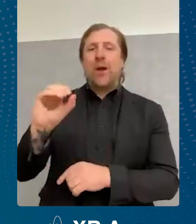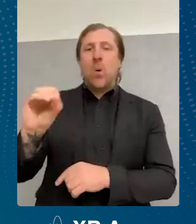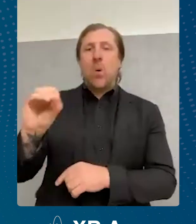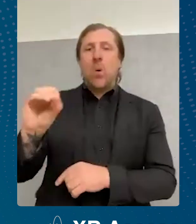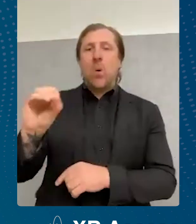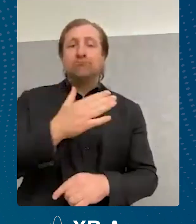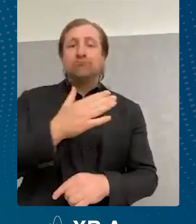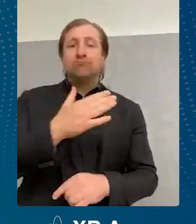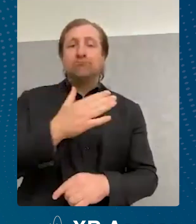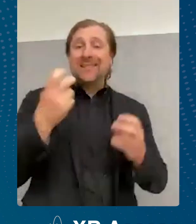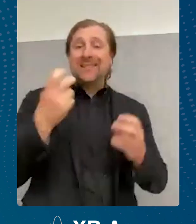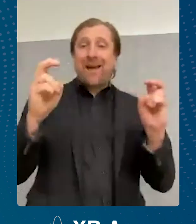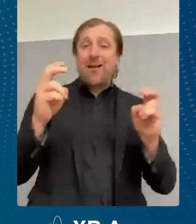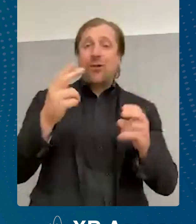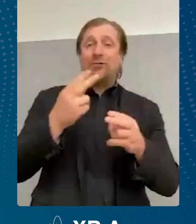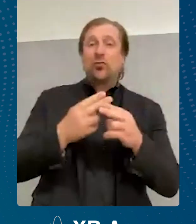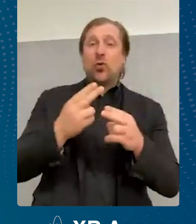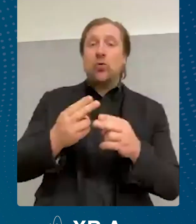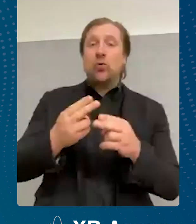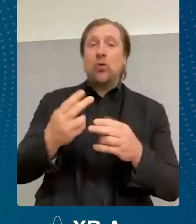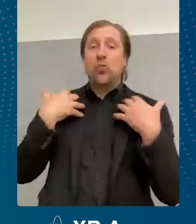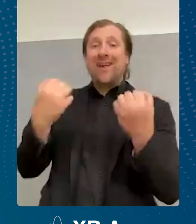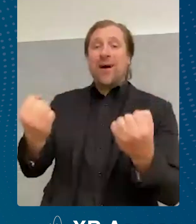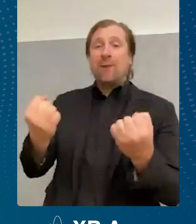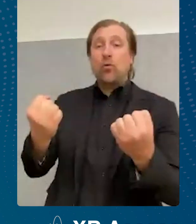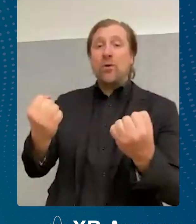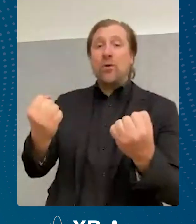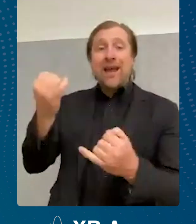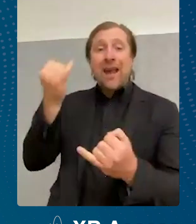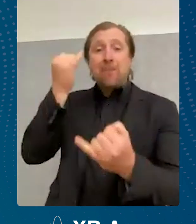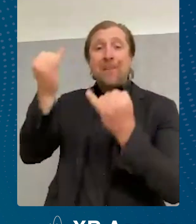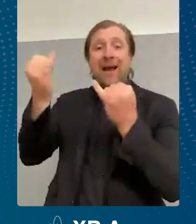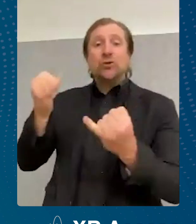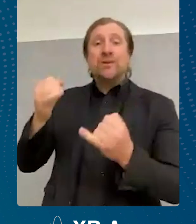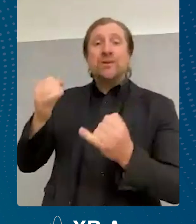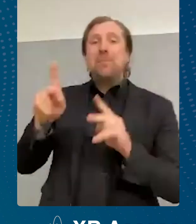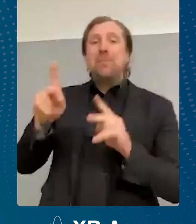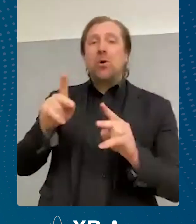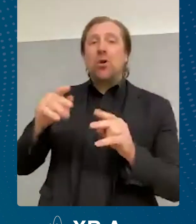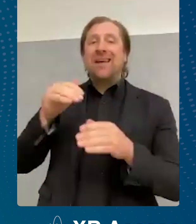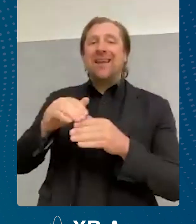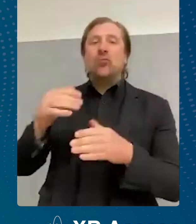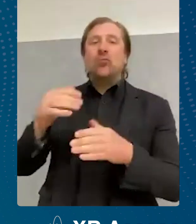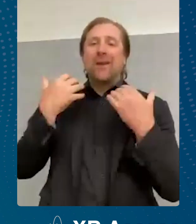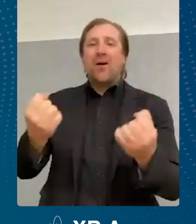Reimagined, Making VR Accessible to People in Recovery from Substance Use Disorder and Mental Health Challenges.